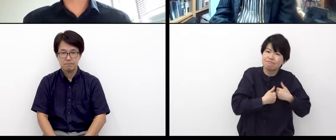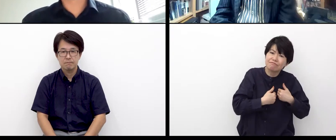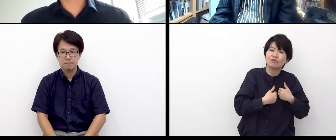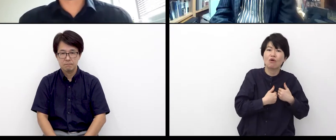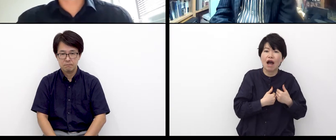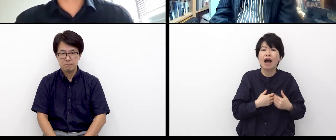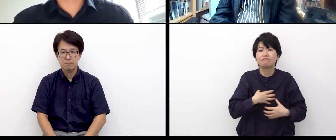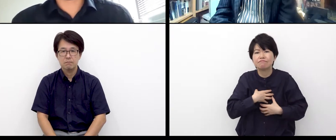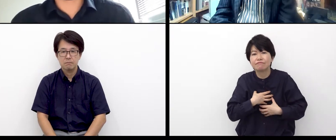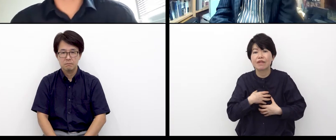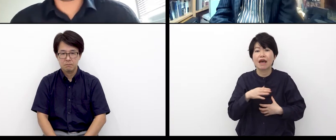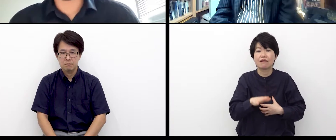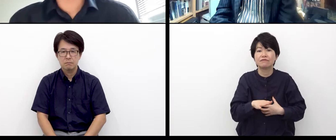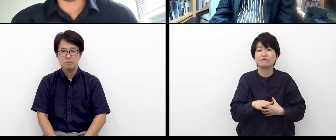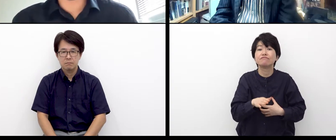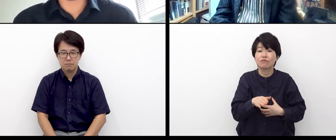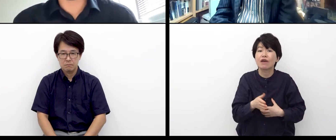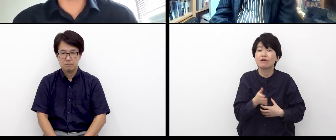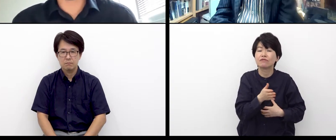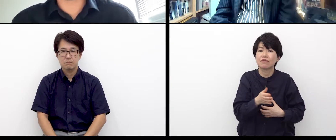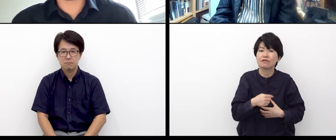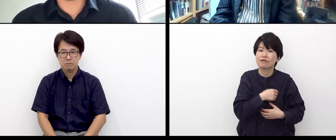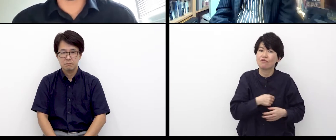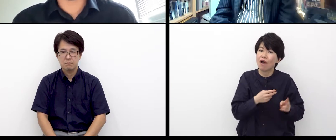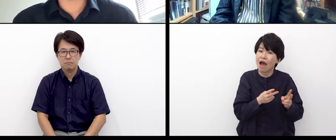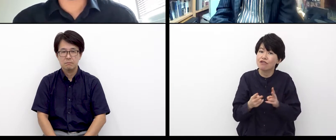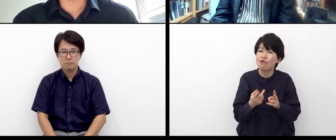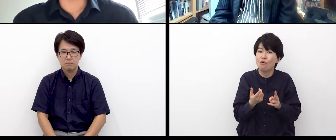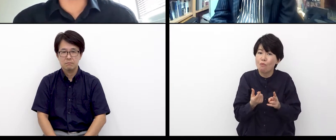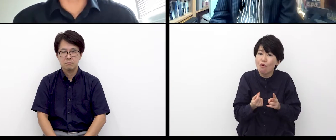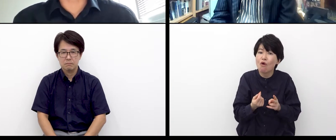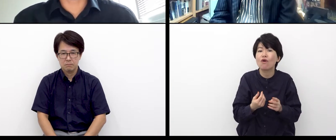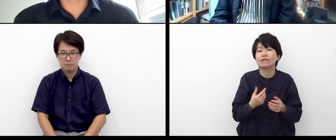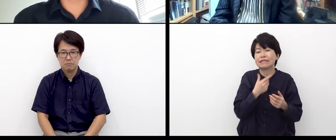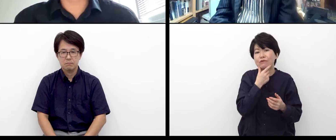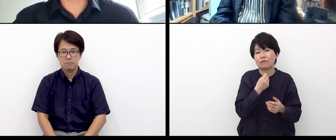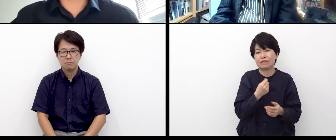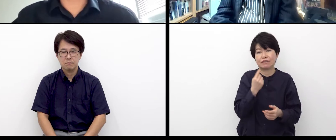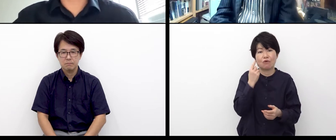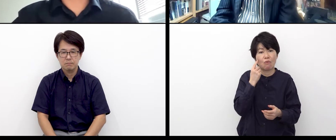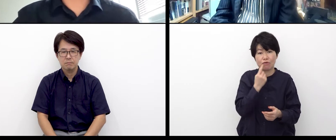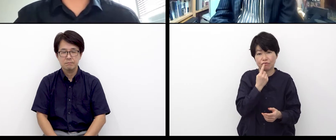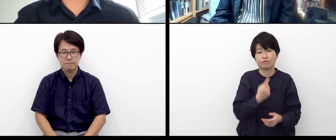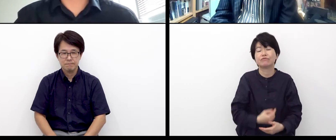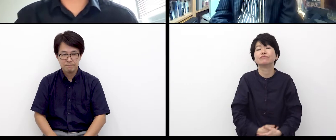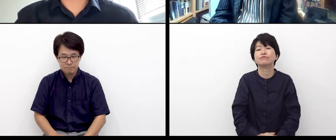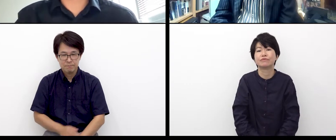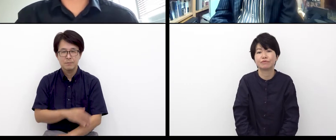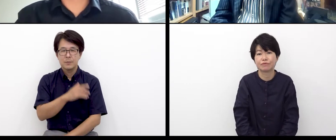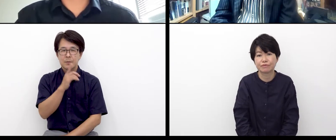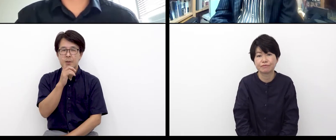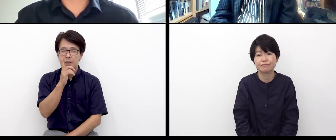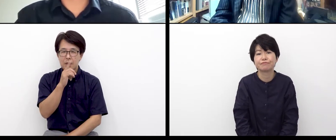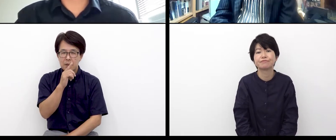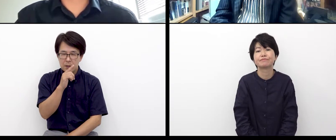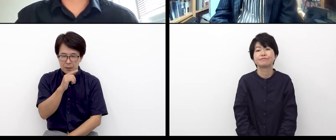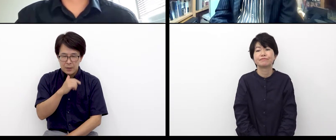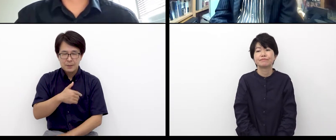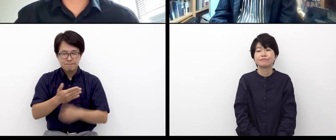some attention to that point, too. Yes, I see. Very interesting.